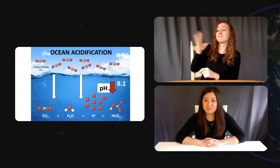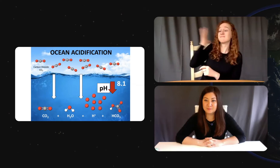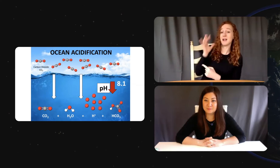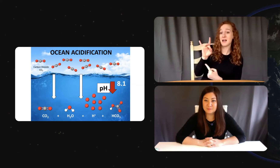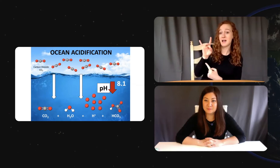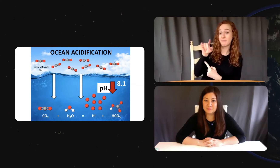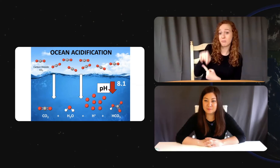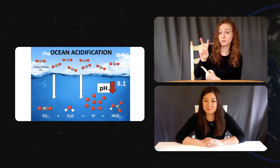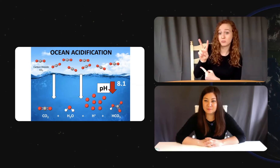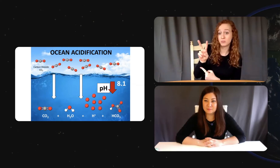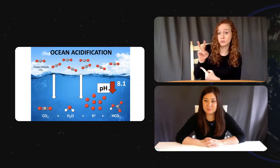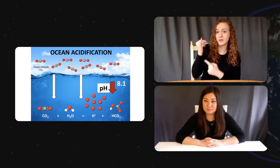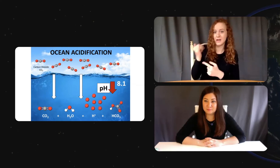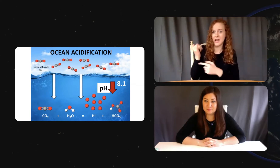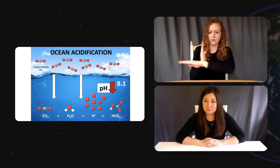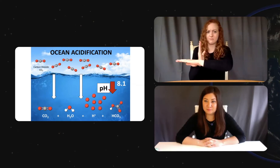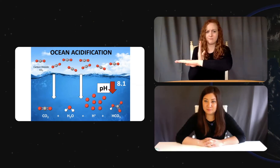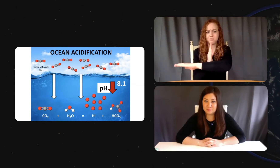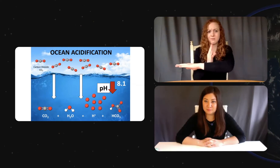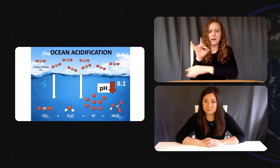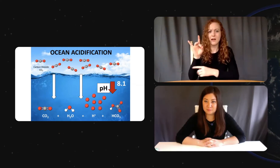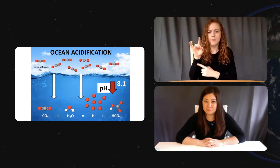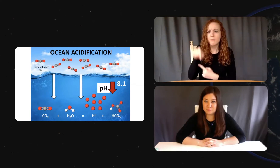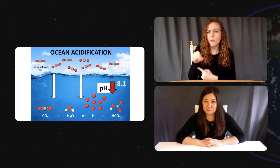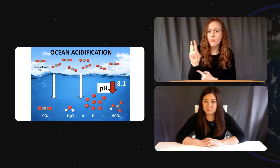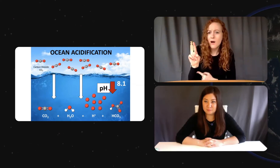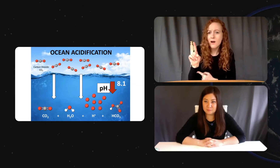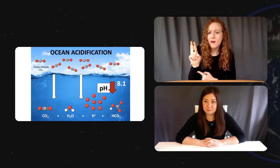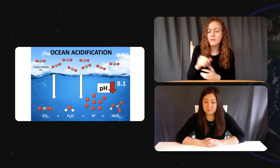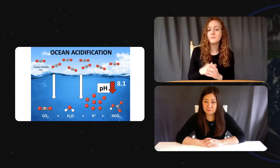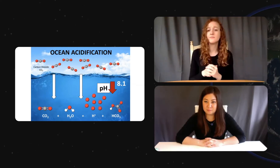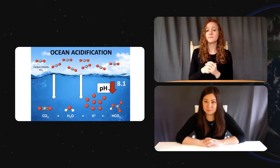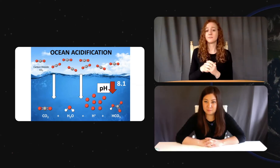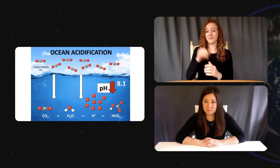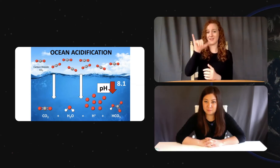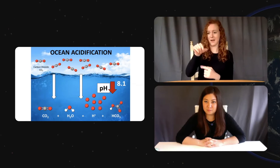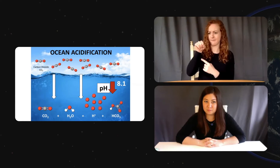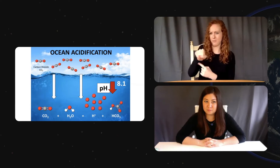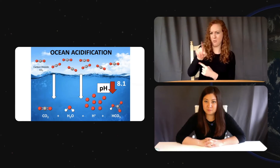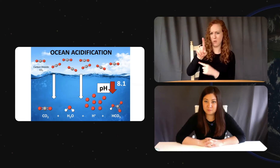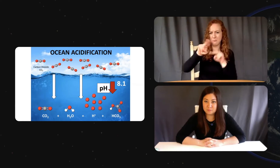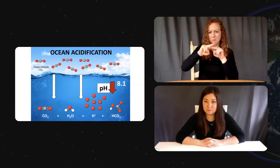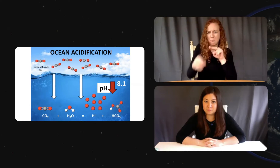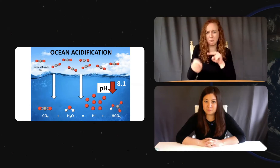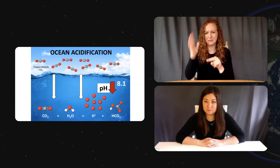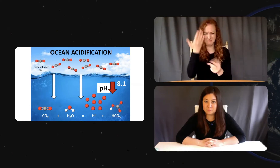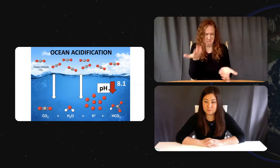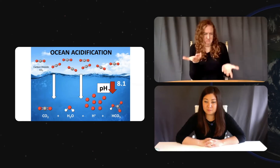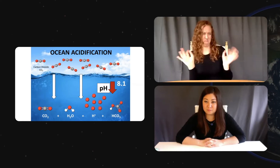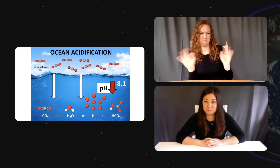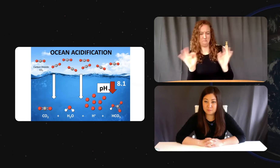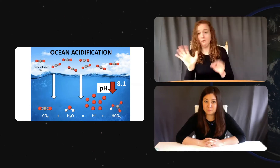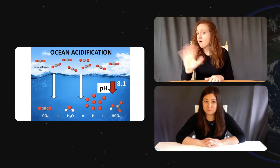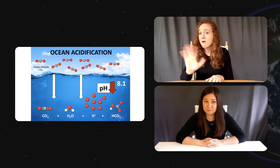The pH used to be 8.1. Now it's 8.2.